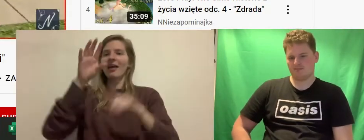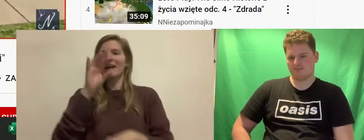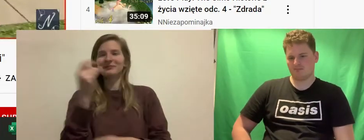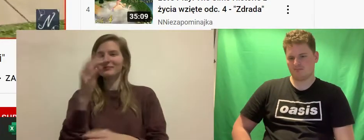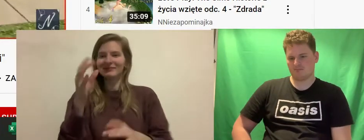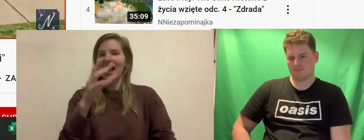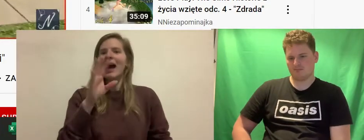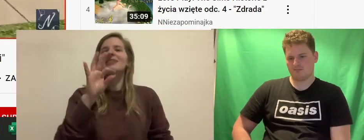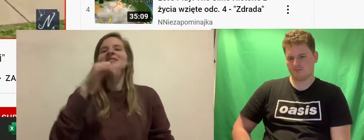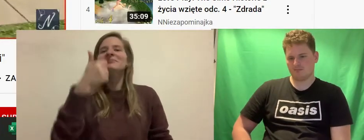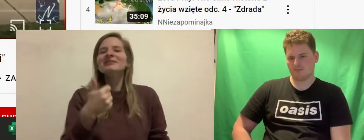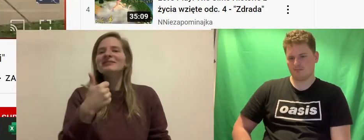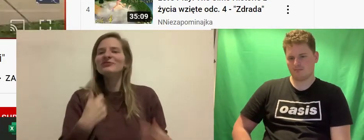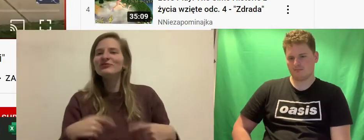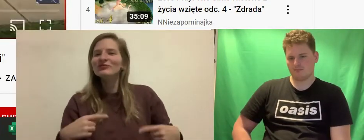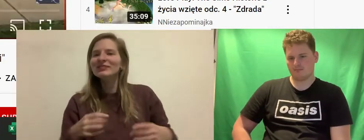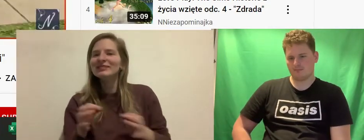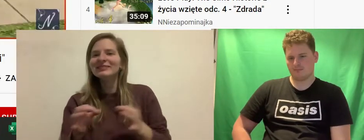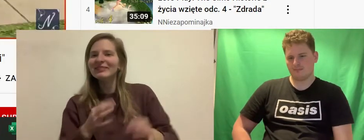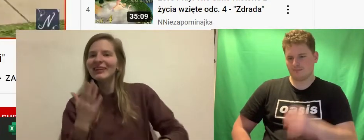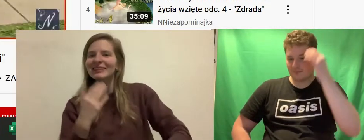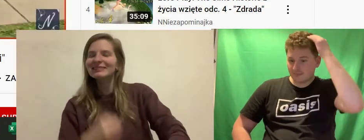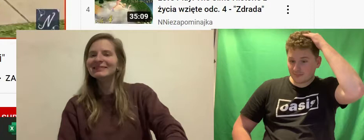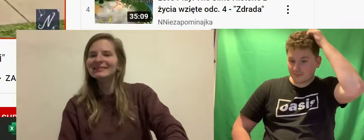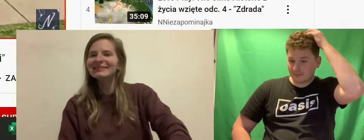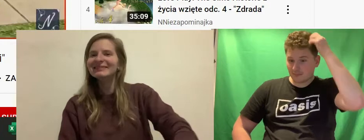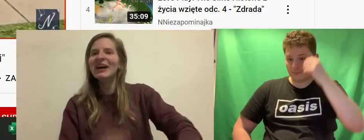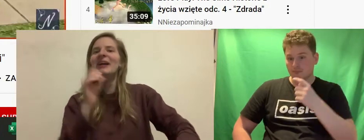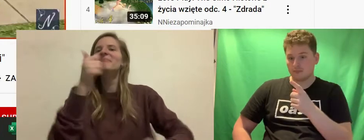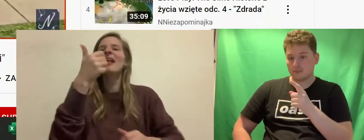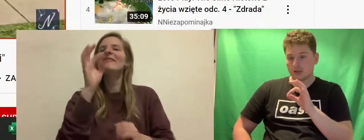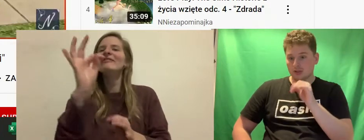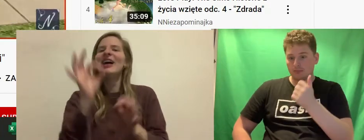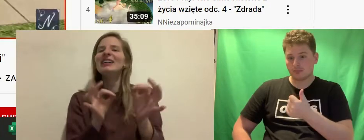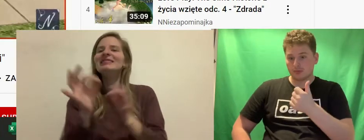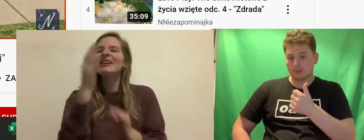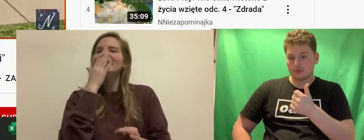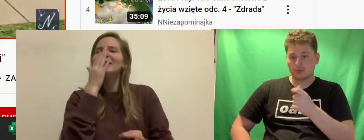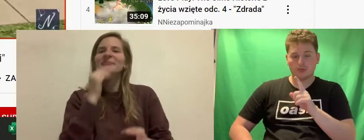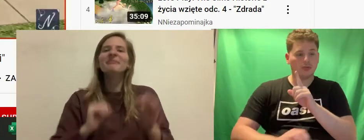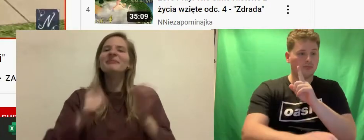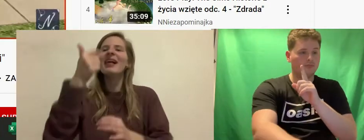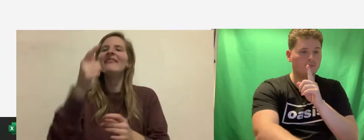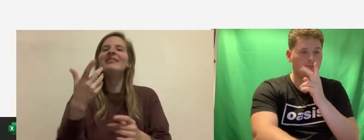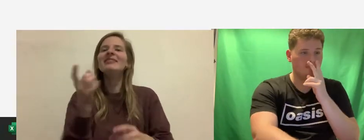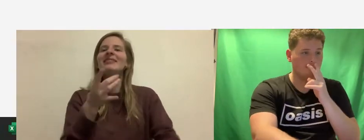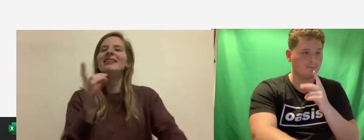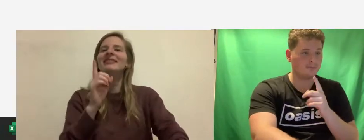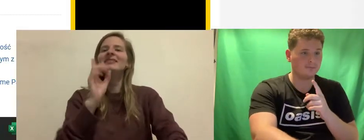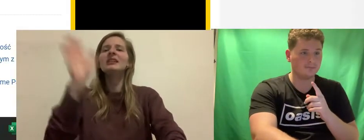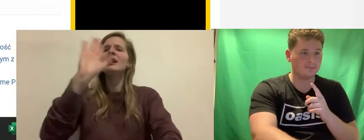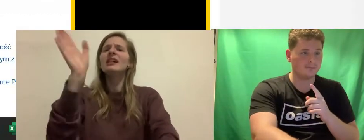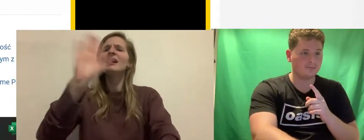K: We talked a lot about Sims 2, 3 and 4, we forgot about Sims 1! Adi? K: Tell me how was Sims 1 your story and what were the phrases after sunbathing for the first time?